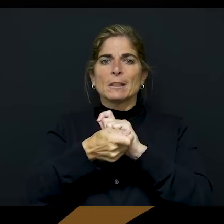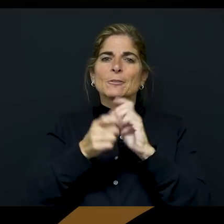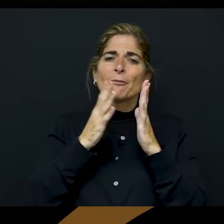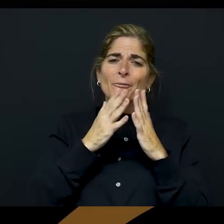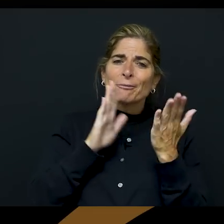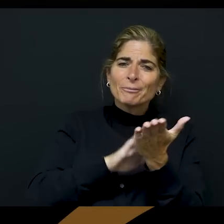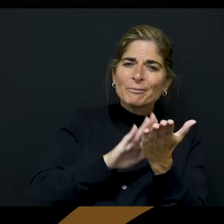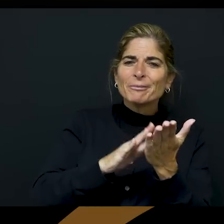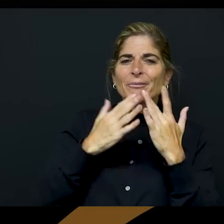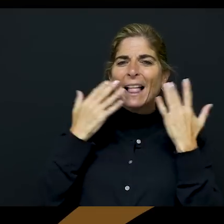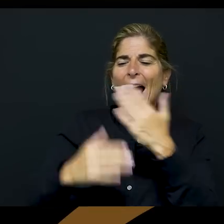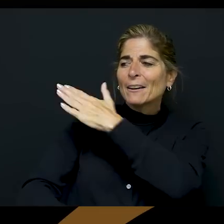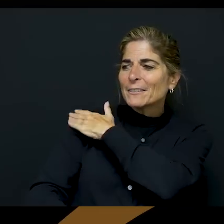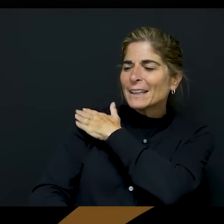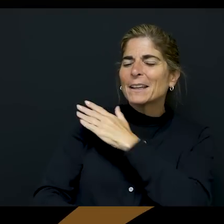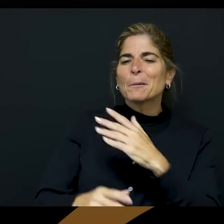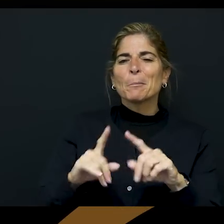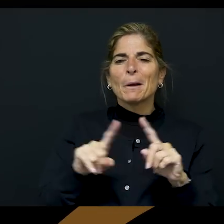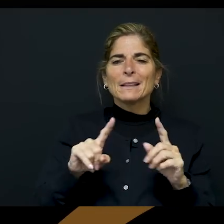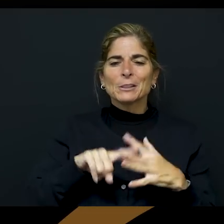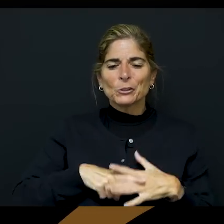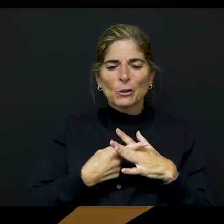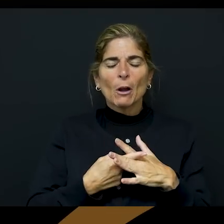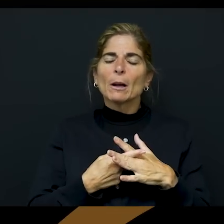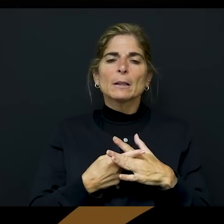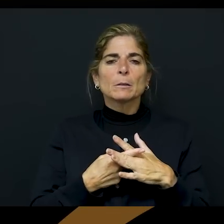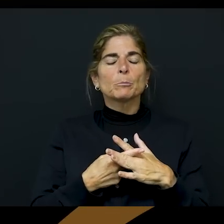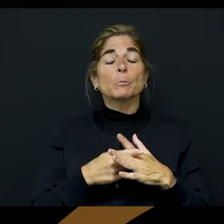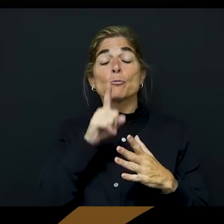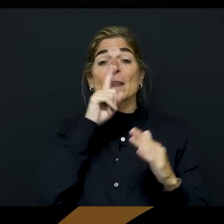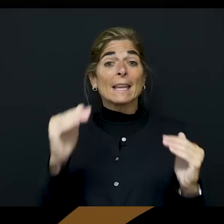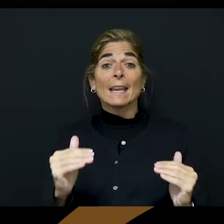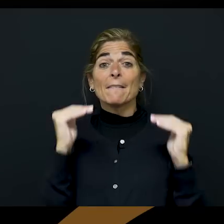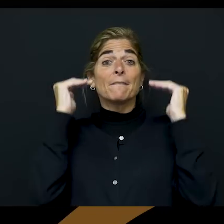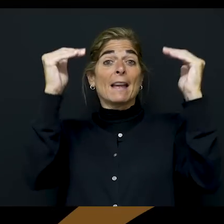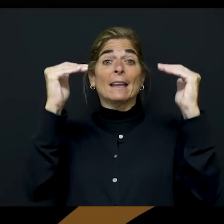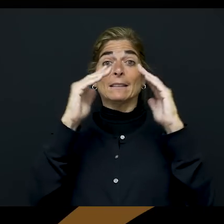as a pioneer or a game changer because that could be flattering, but it suggests that we're at the start of something.